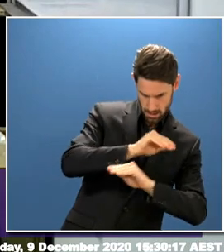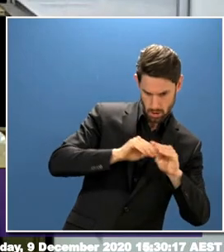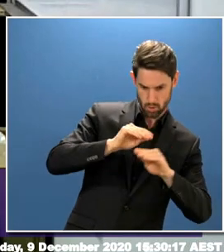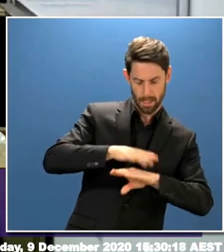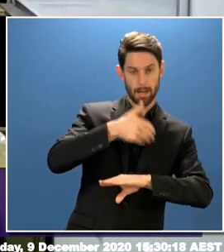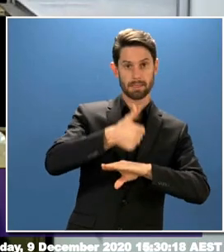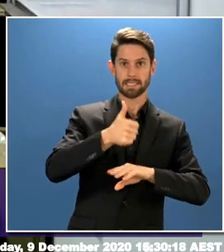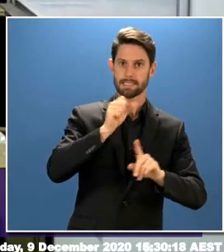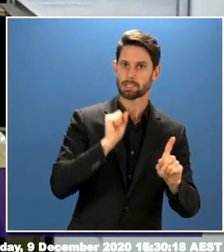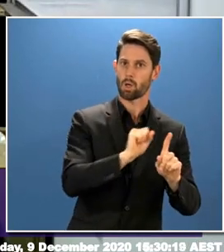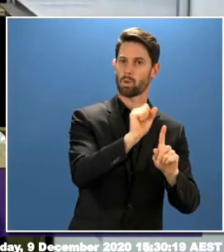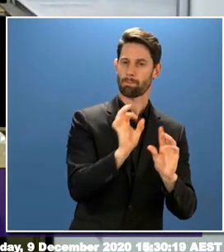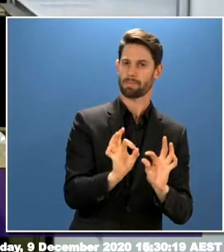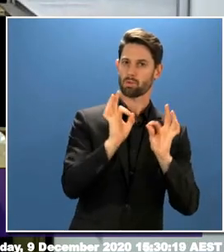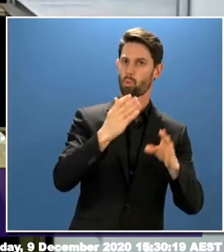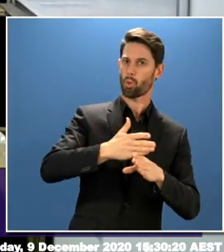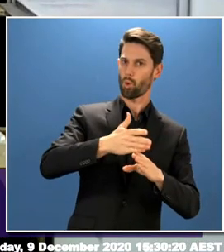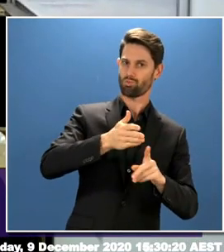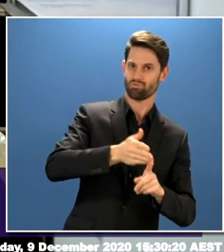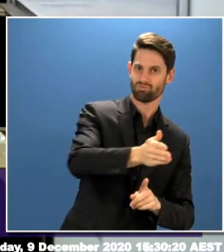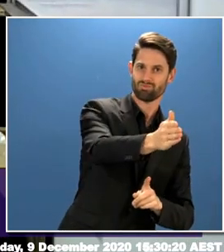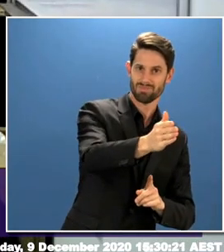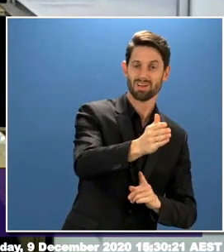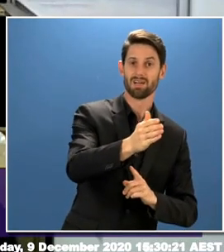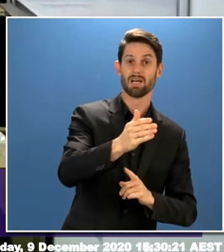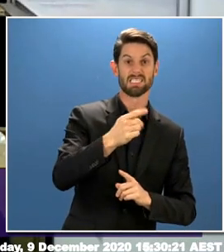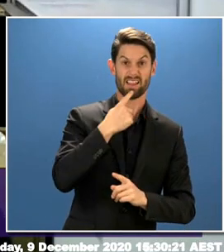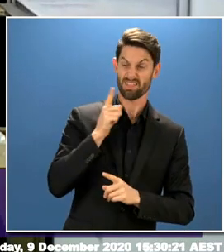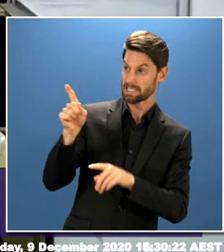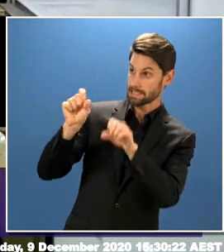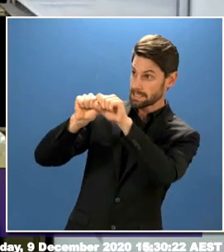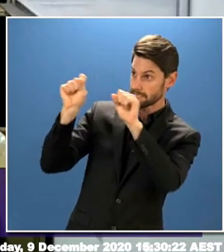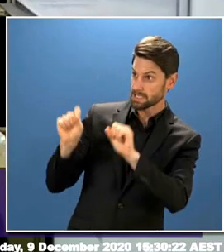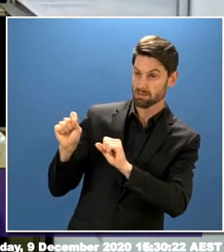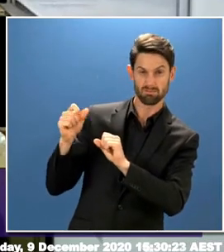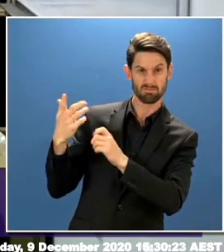And the intent, because of the failed system, he was devalued, had horrendous